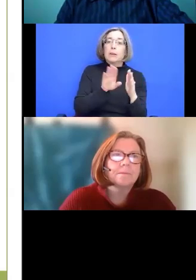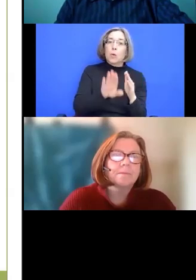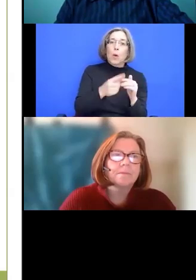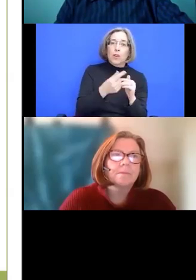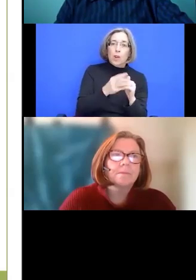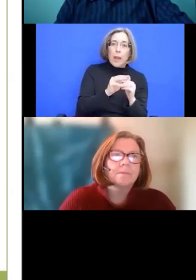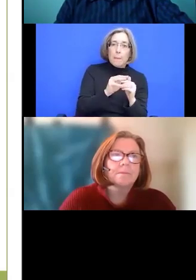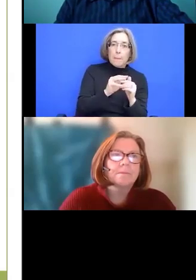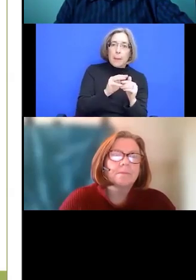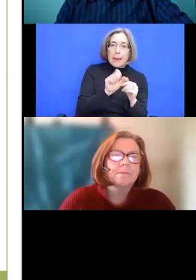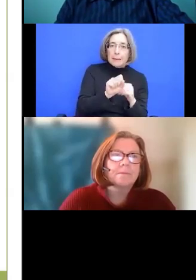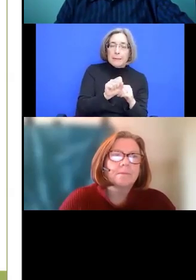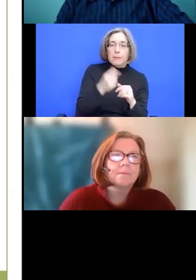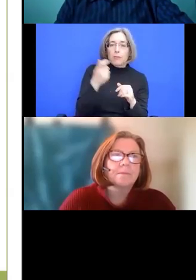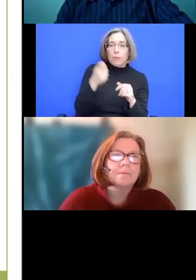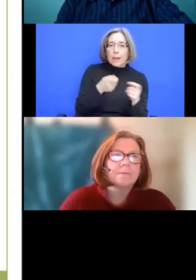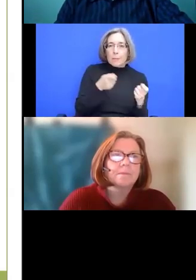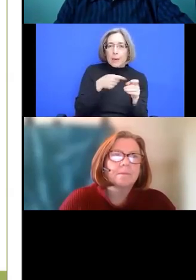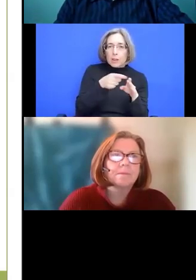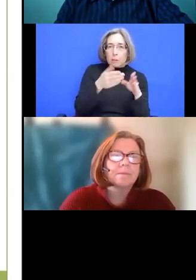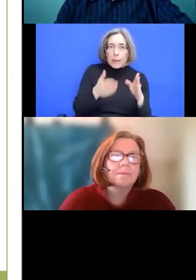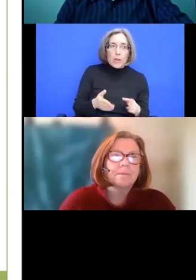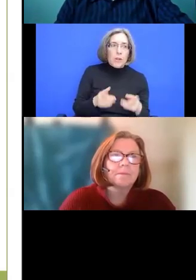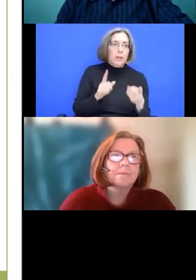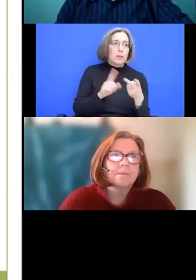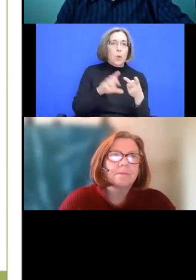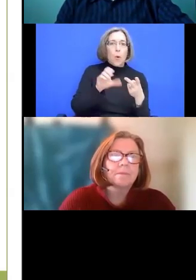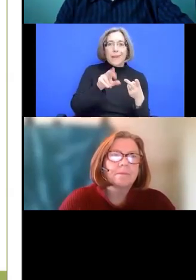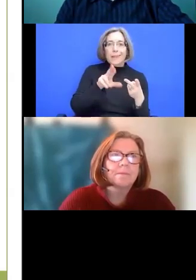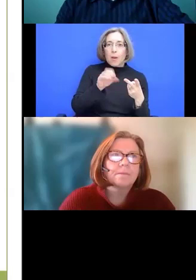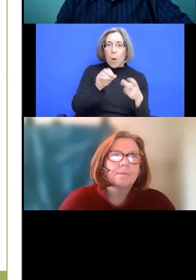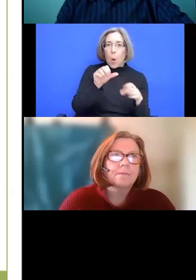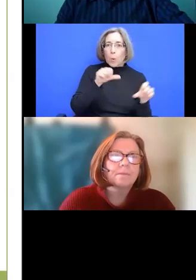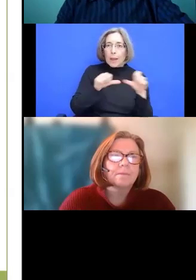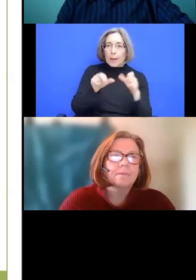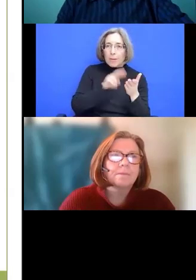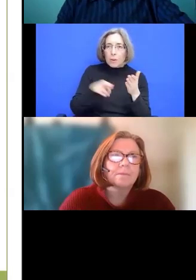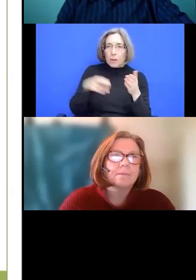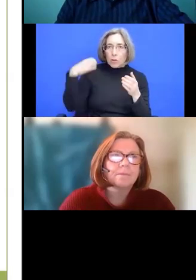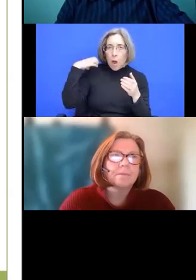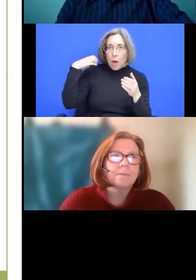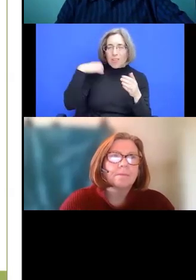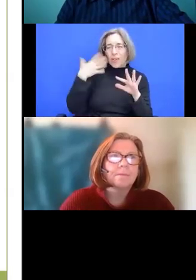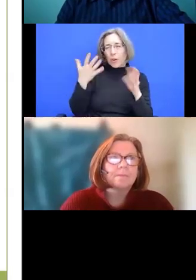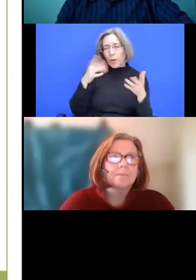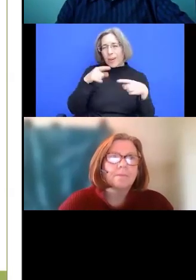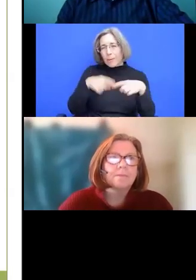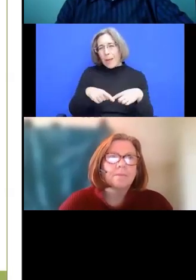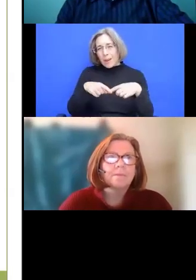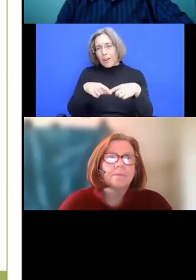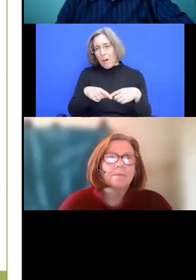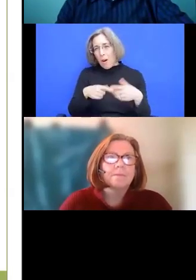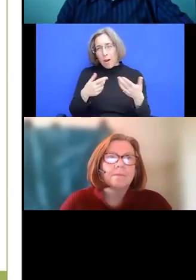or the scientific research officer, depending on where the award is or the application is in the process,